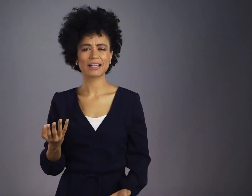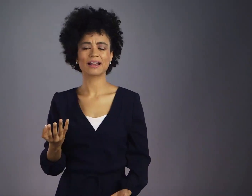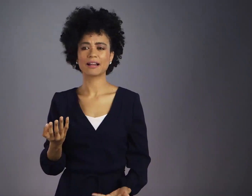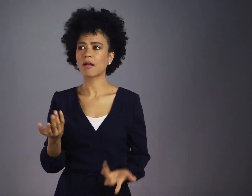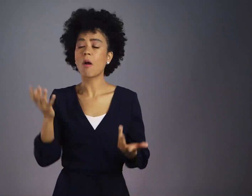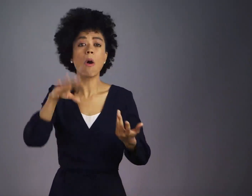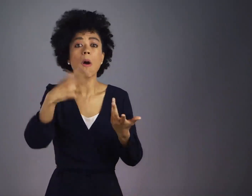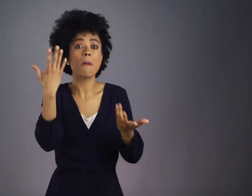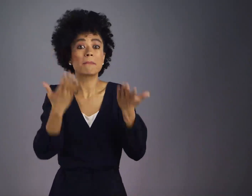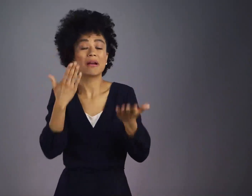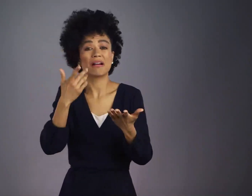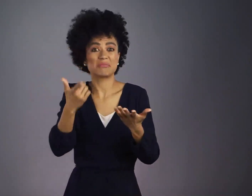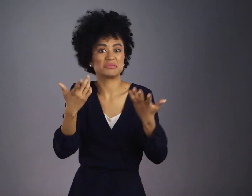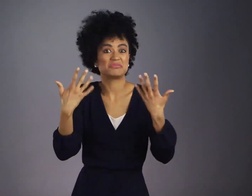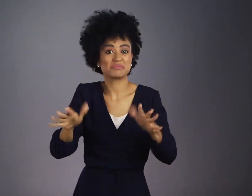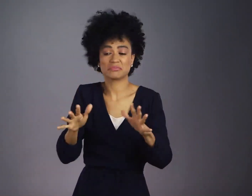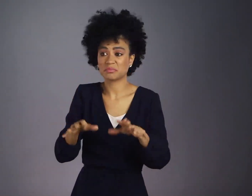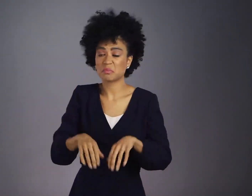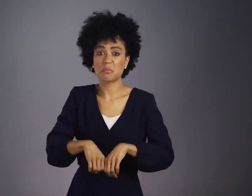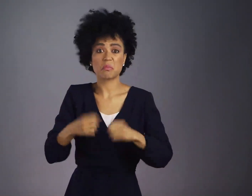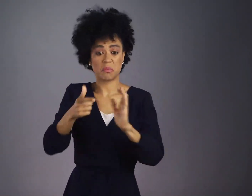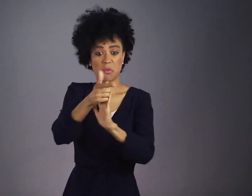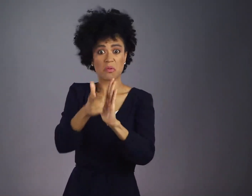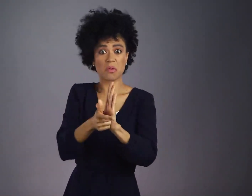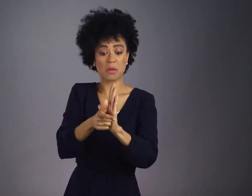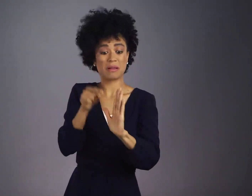or lose our job if it were known.